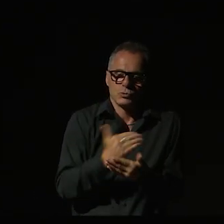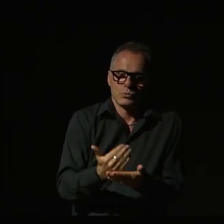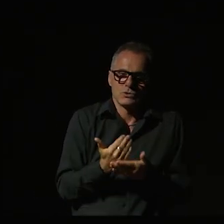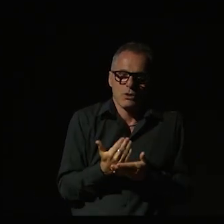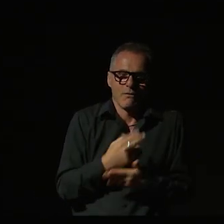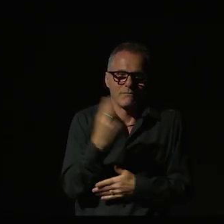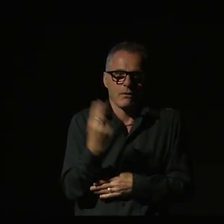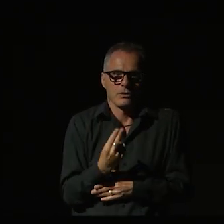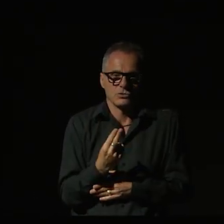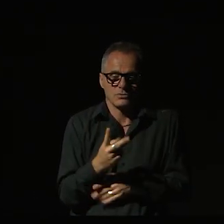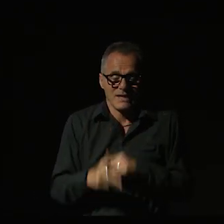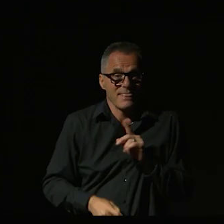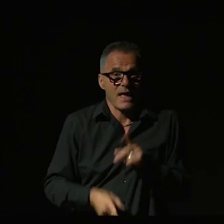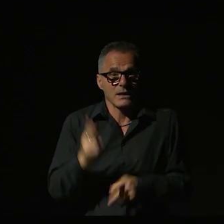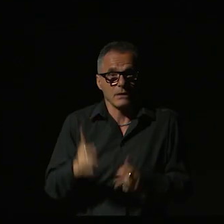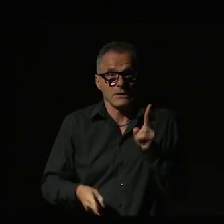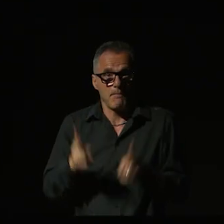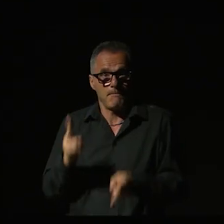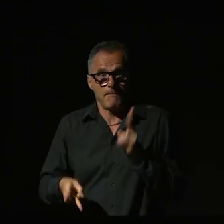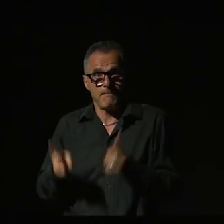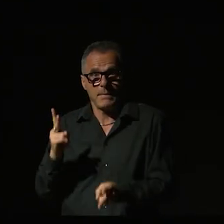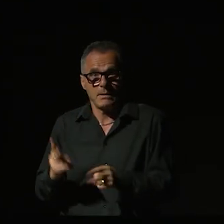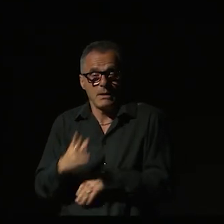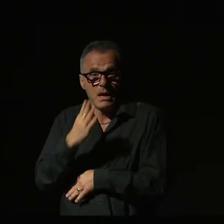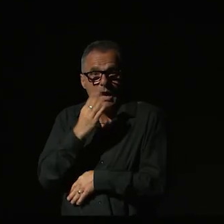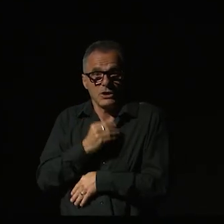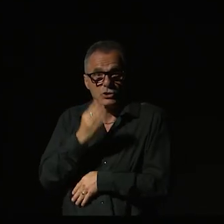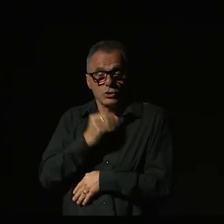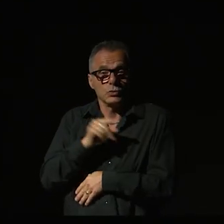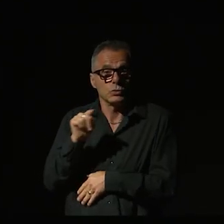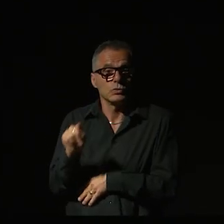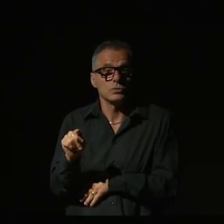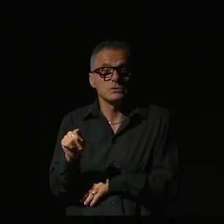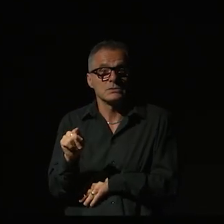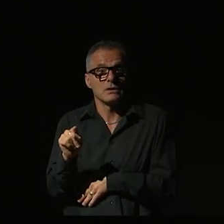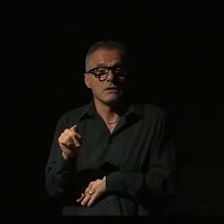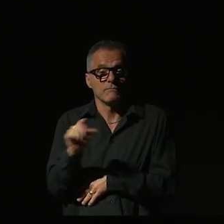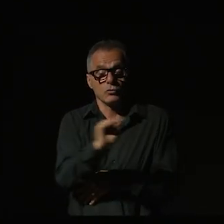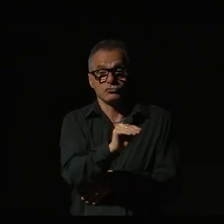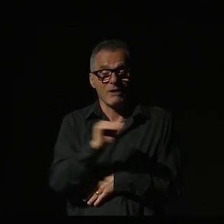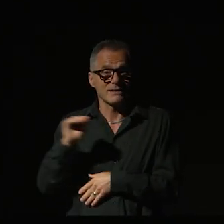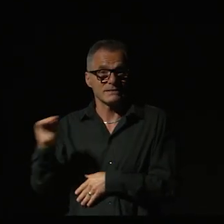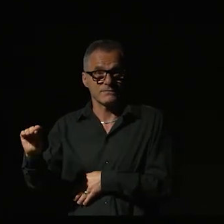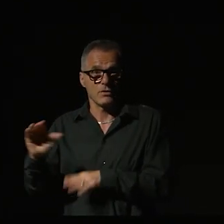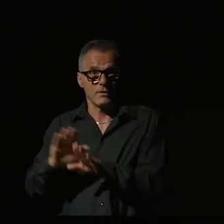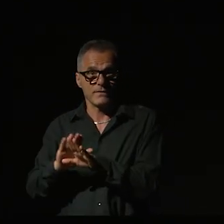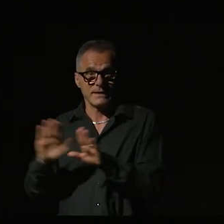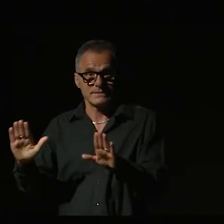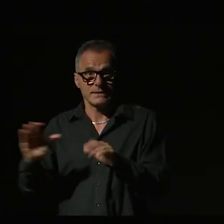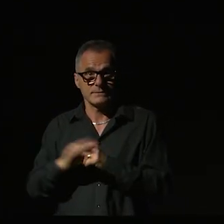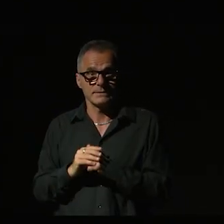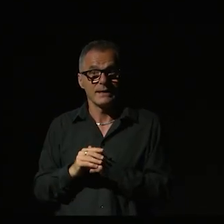They are cut up and used for transfer. So it could also be the other way around.